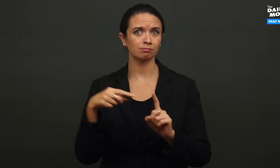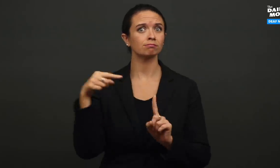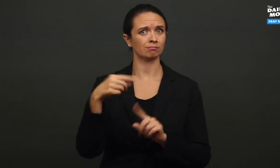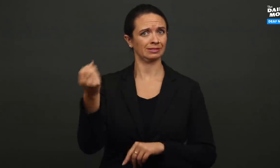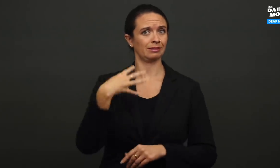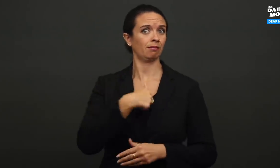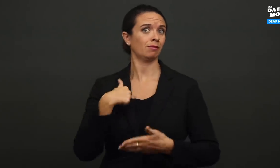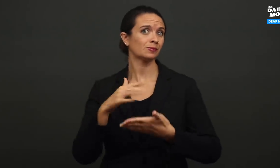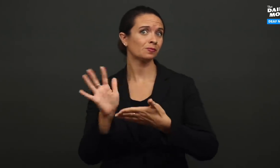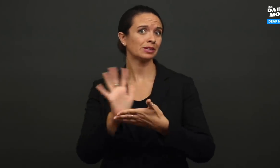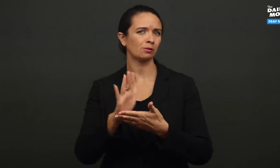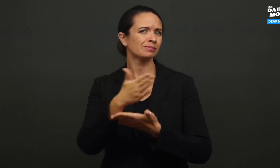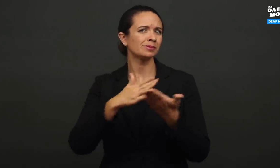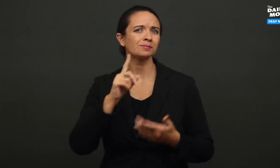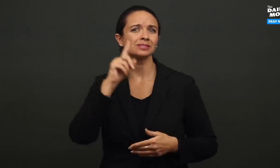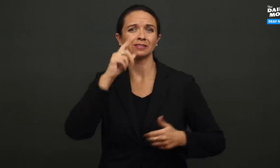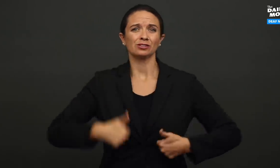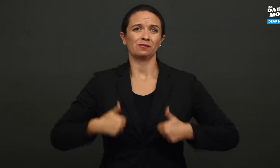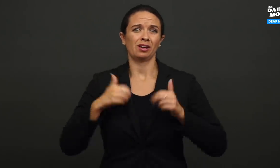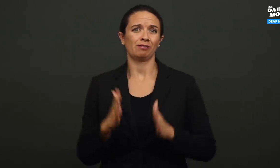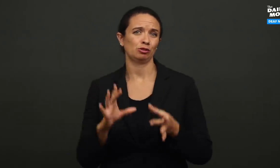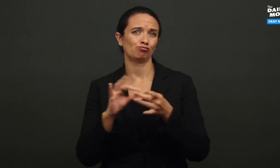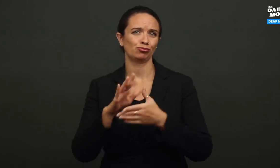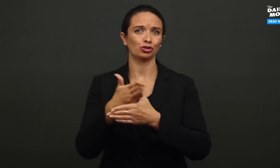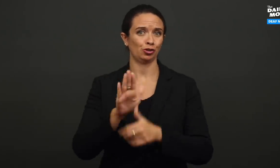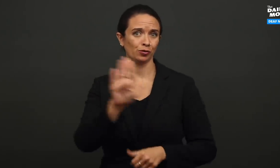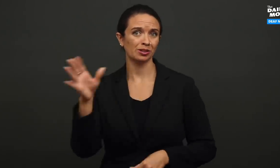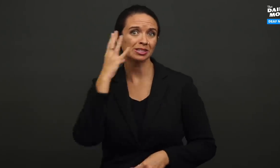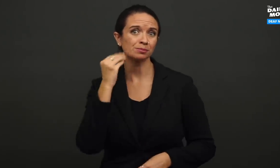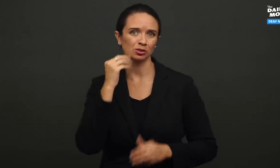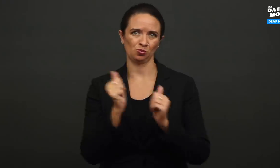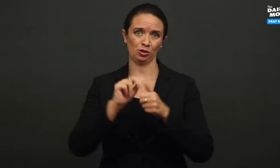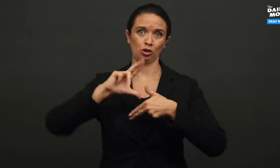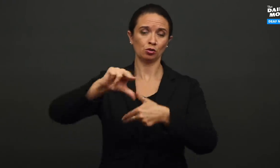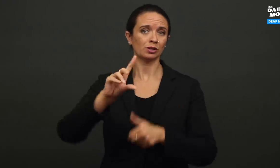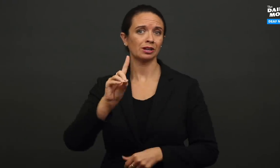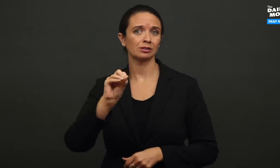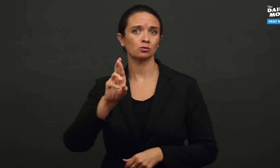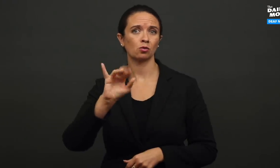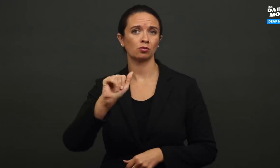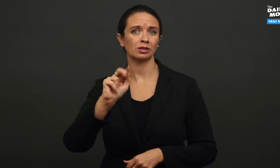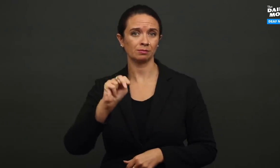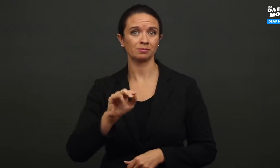He sent us a video of some of the deaf survivors sharing their experiences with Hurricane Dorian.